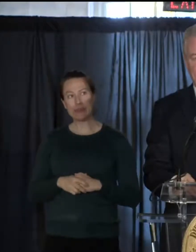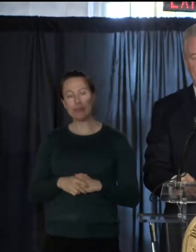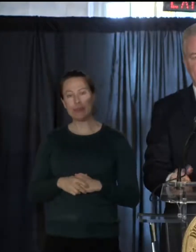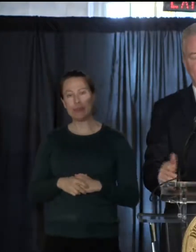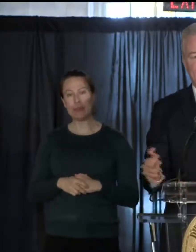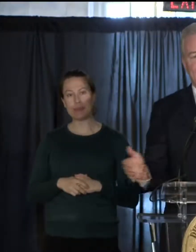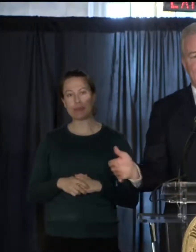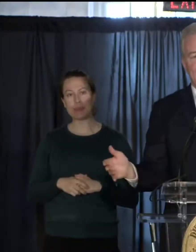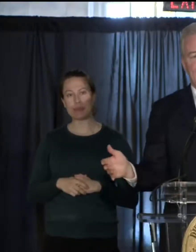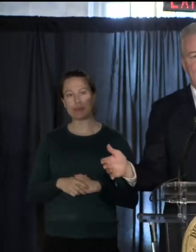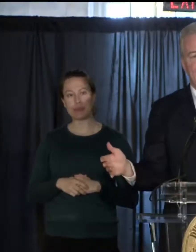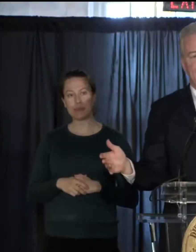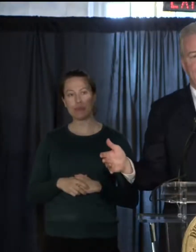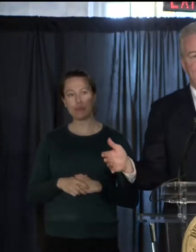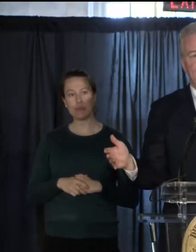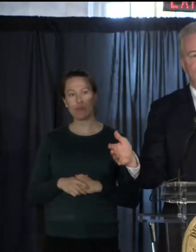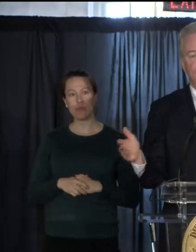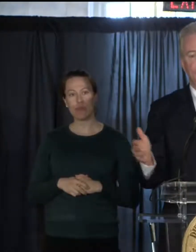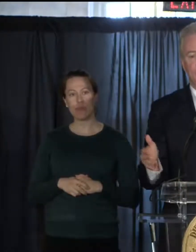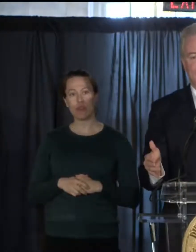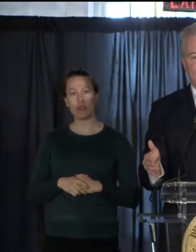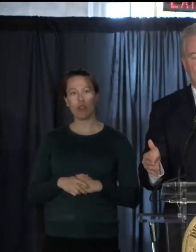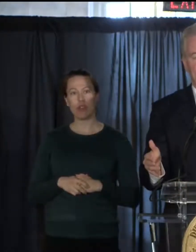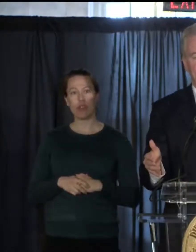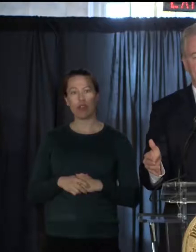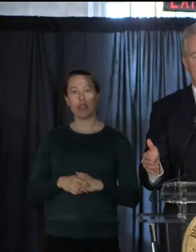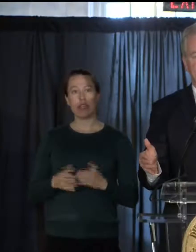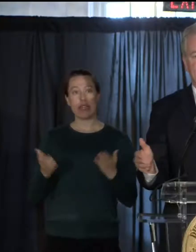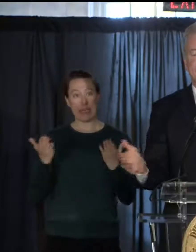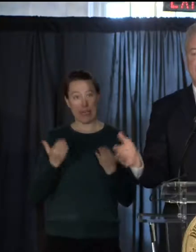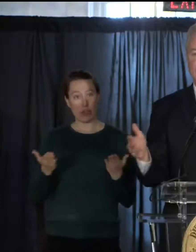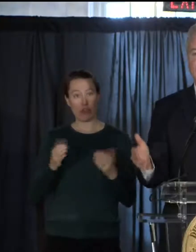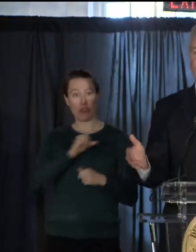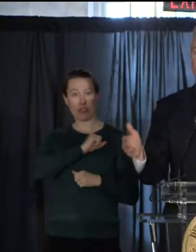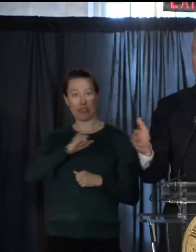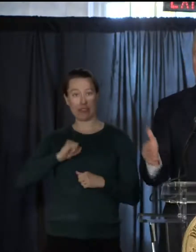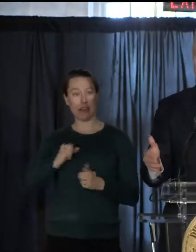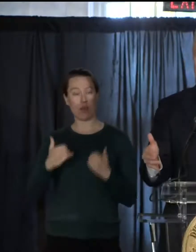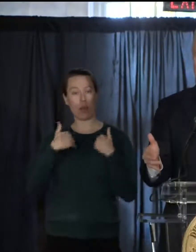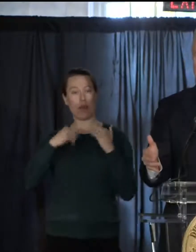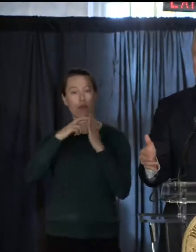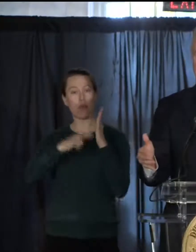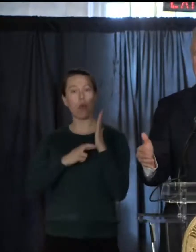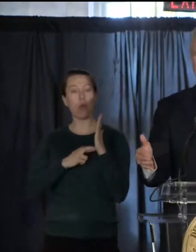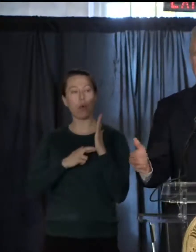BECAUSE WE HAVE A RULE IN THE SENATE THAT ESSENTIALLY REQUIRES